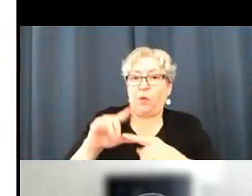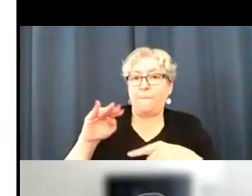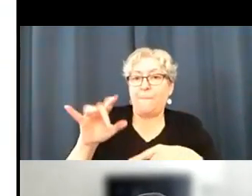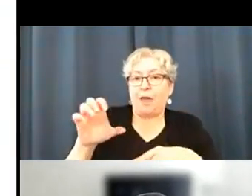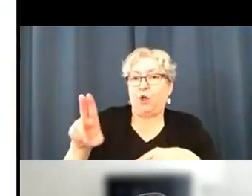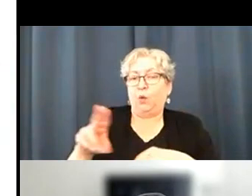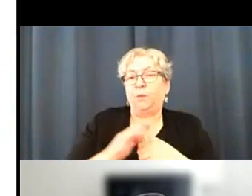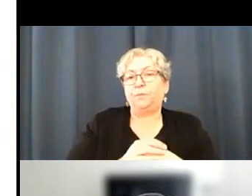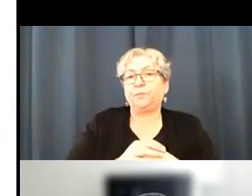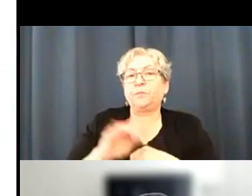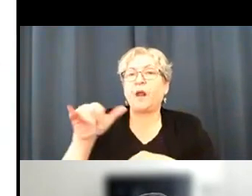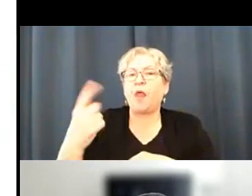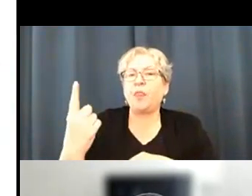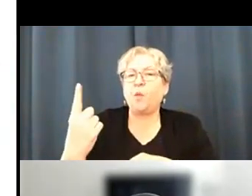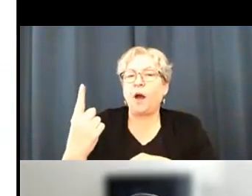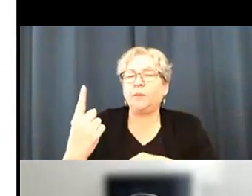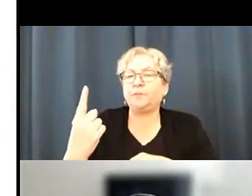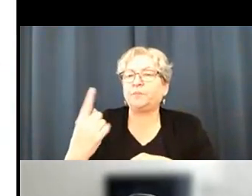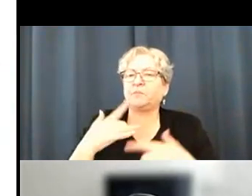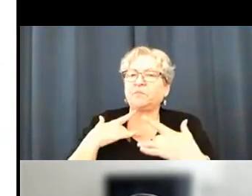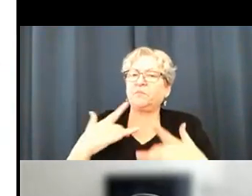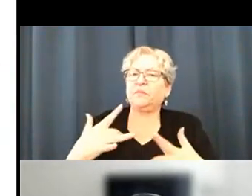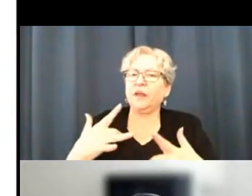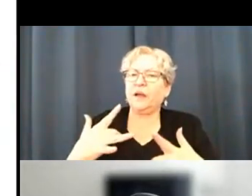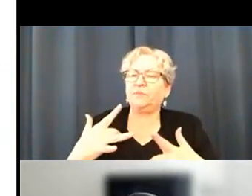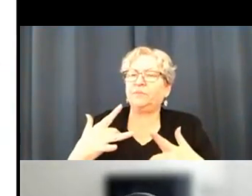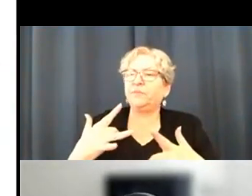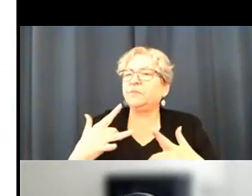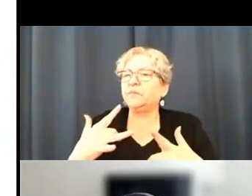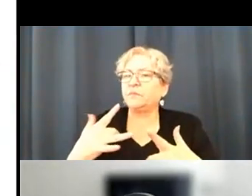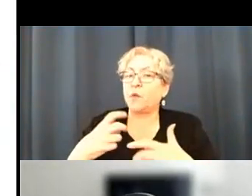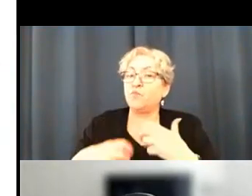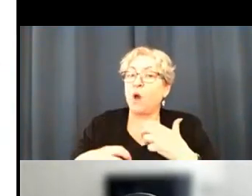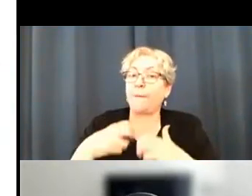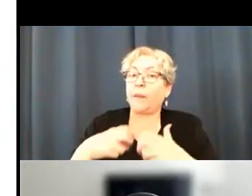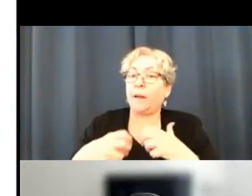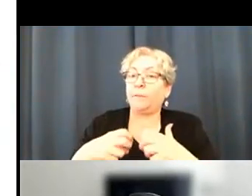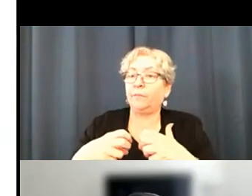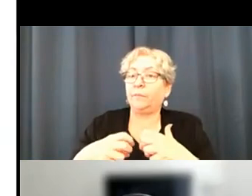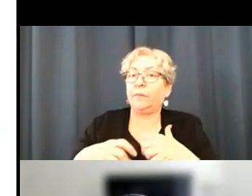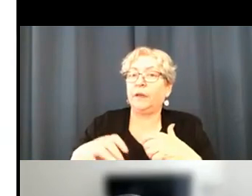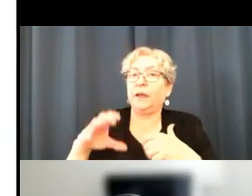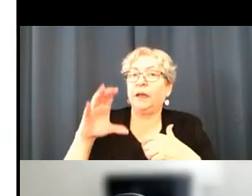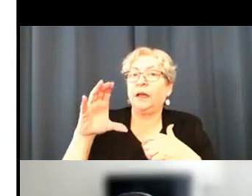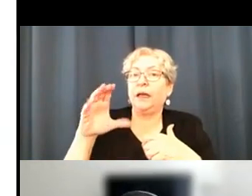Another one that we have that is typically a problem is carousels. Carousels can be accessible,